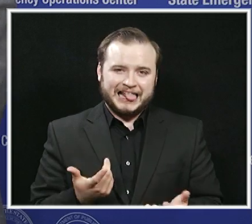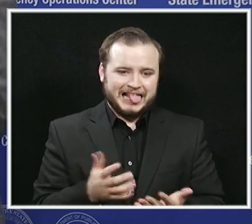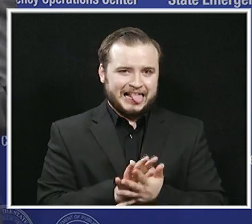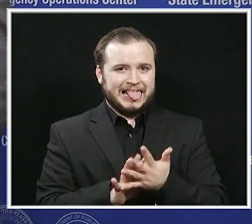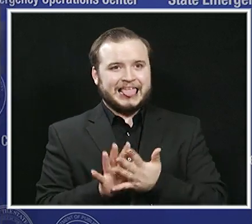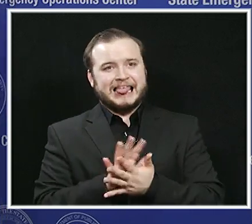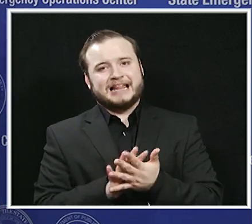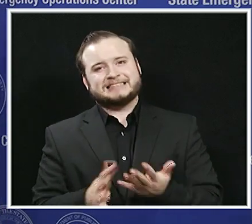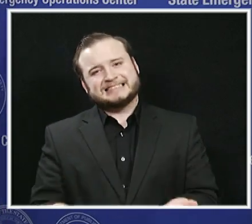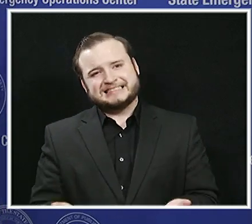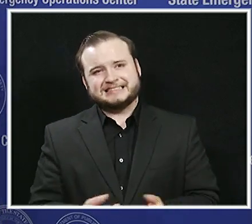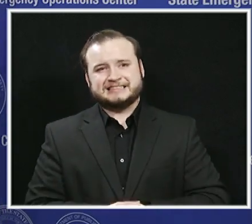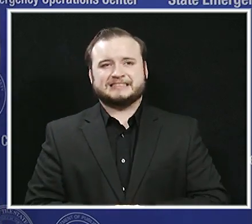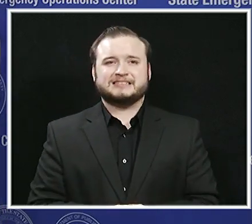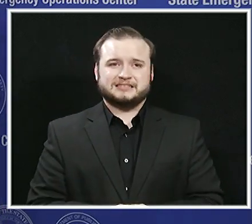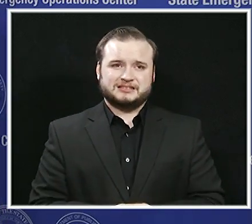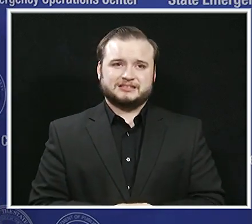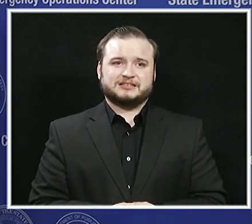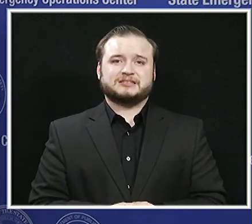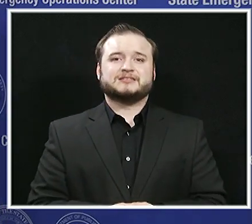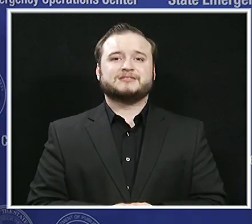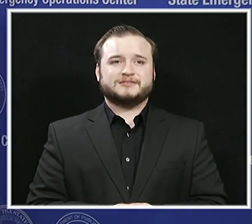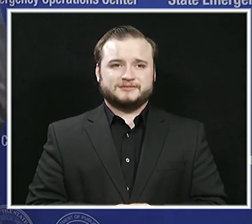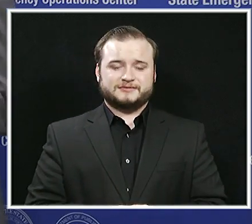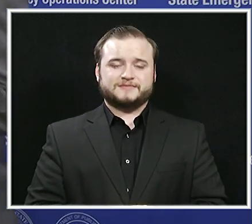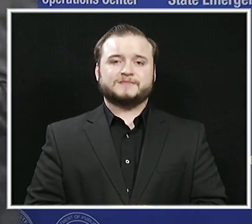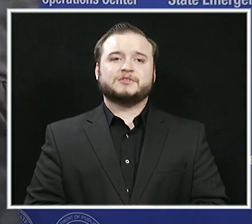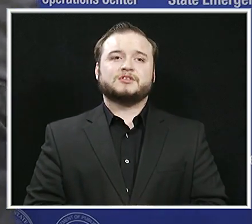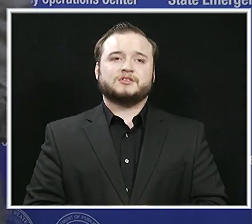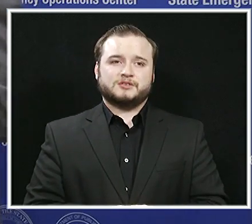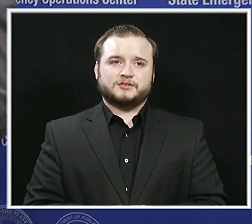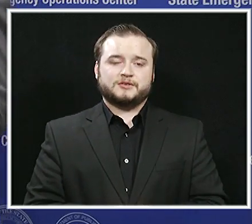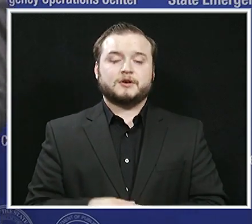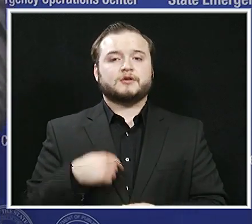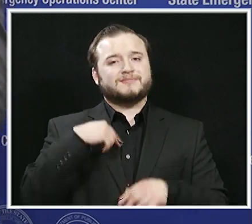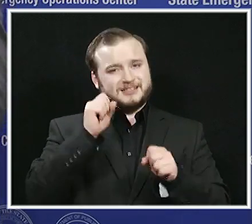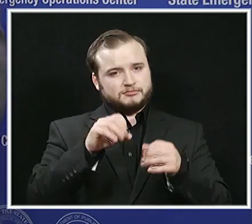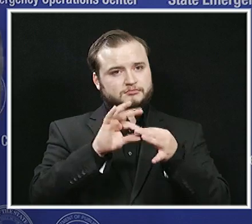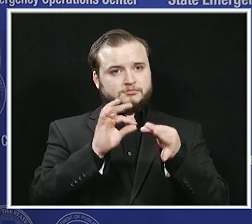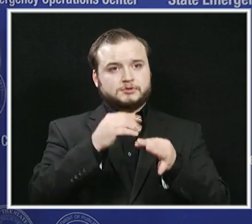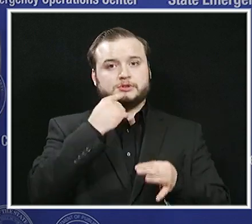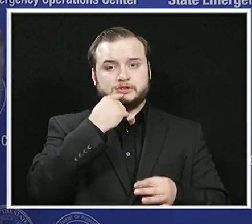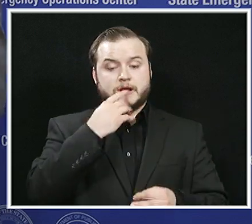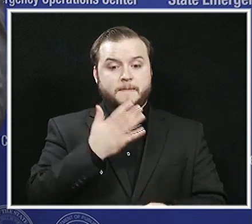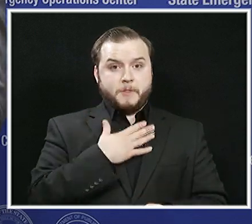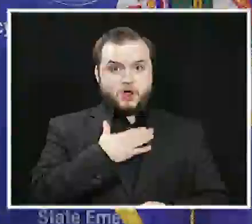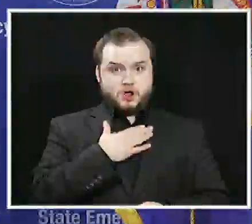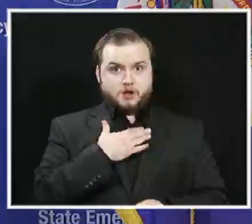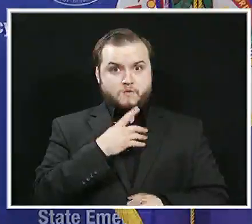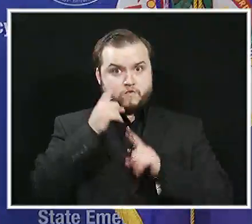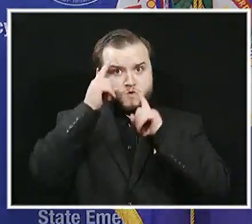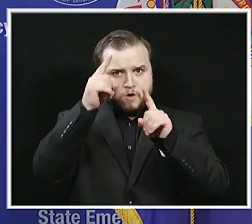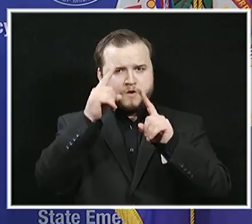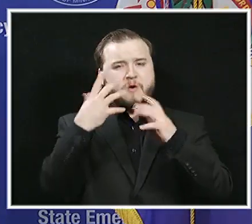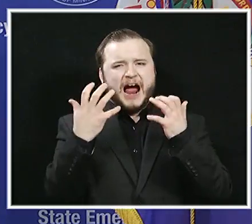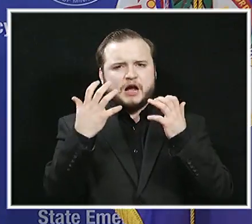yeah, I wish I didn't have vagueness in this, I think the problem is there is no clear-cut, I don't know what the numbers will look like tomorrow or what social distancing will look like.